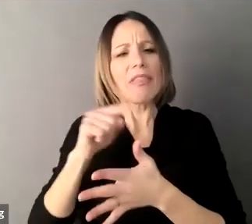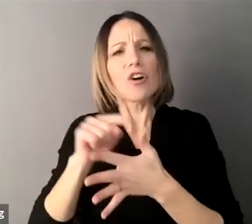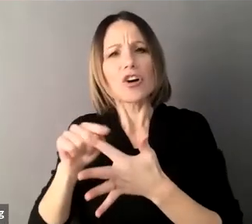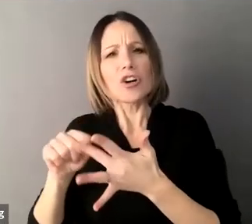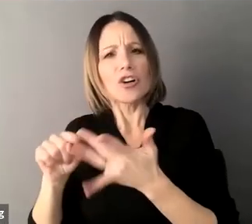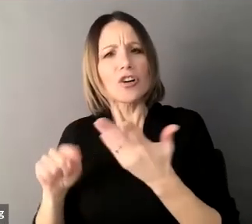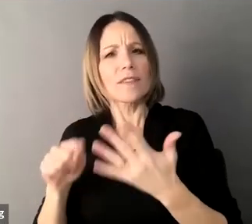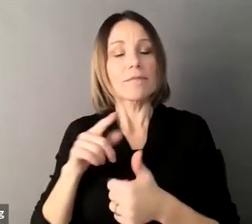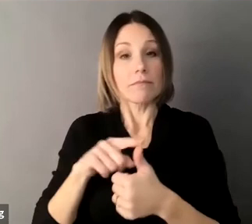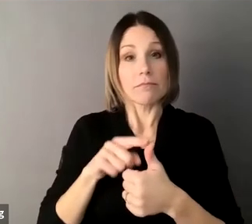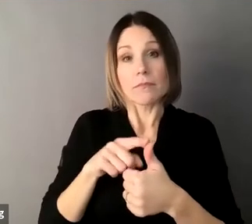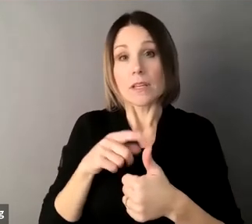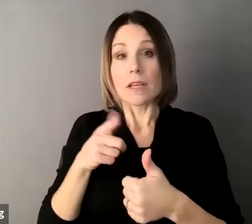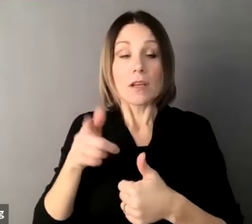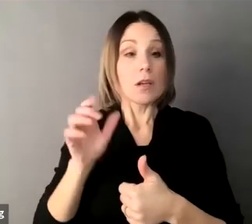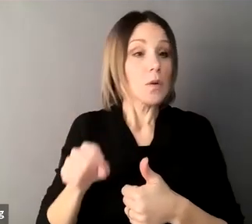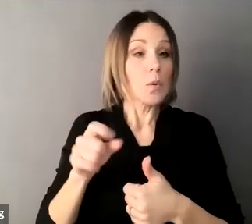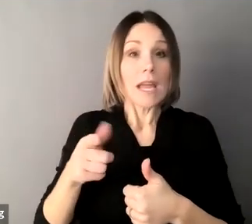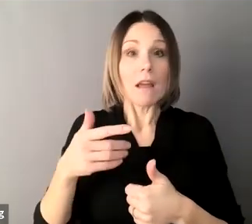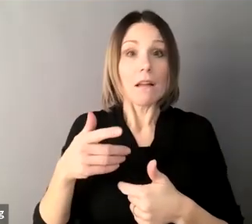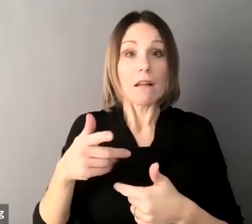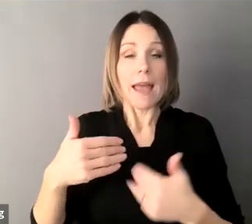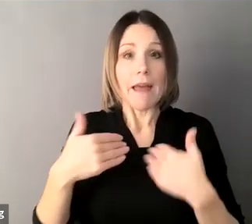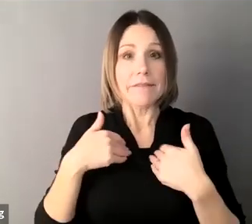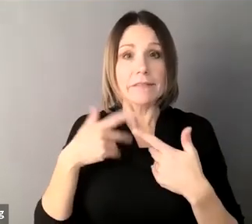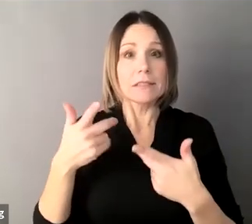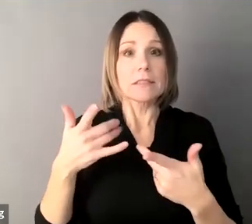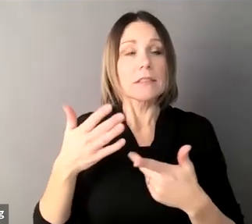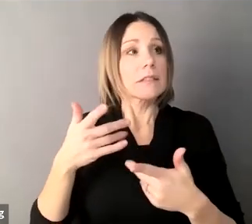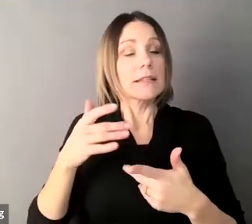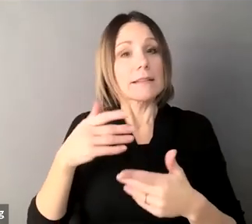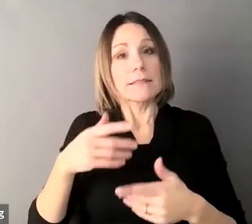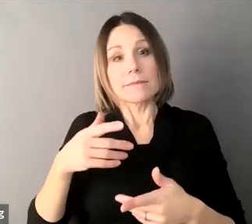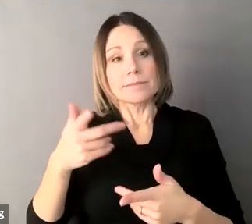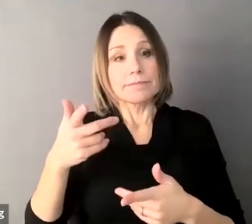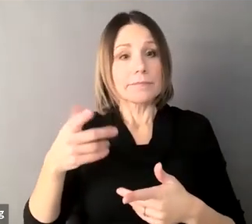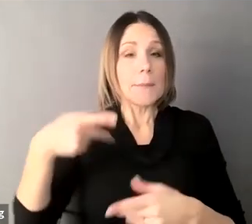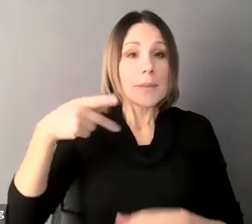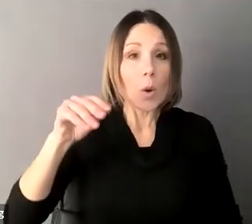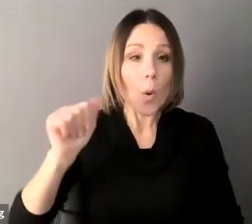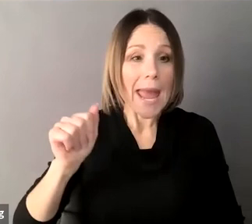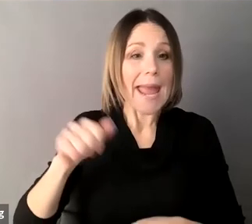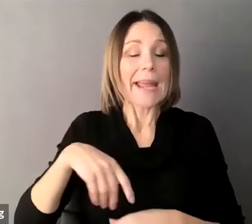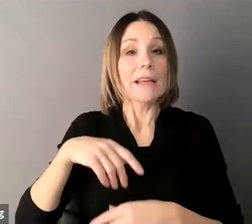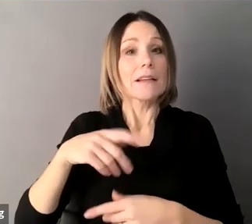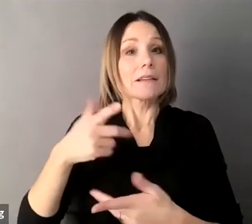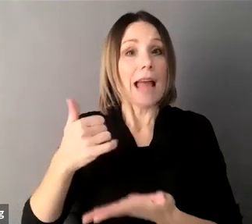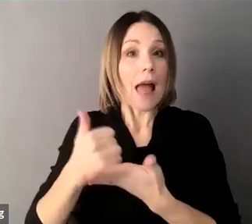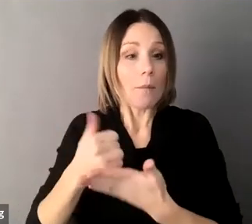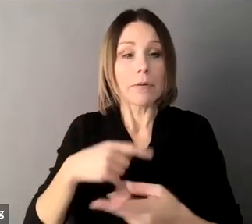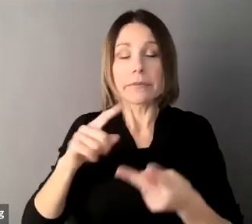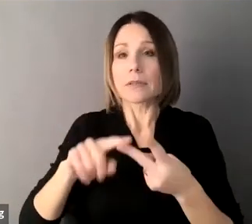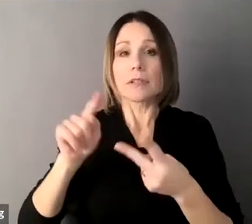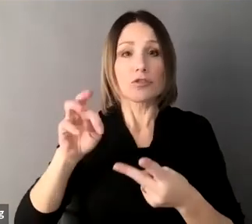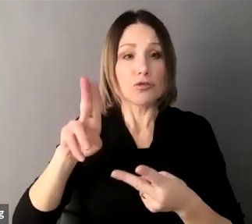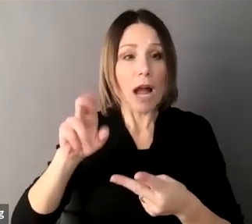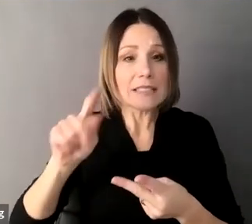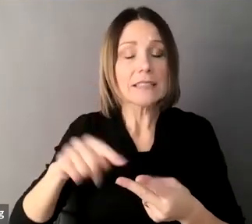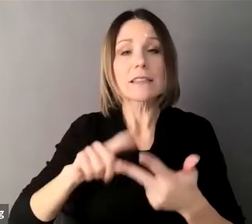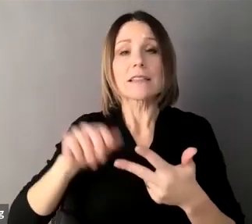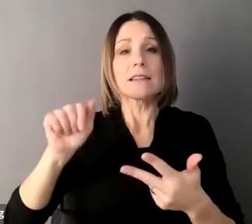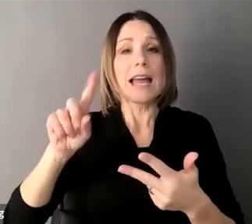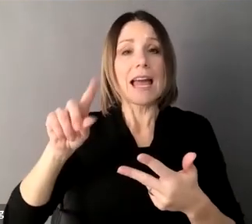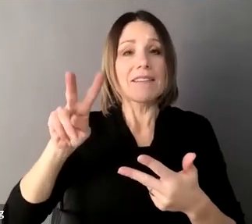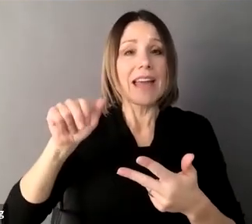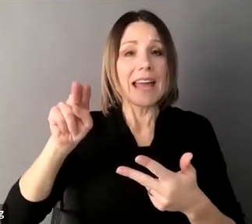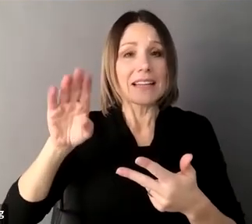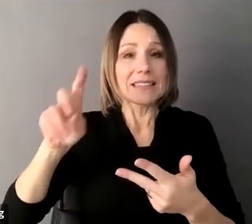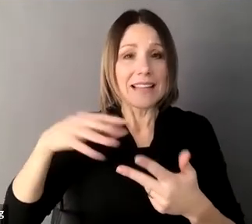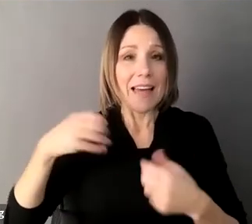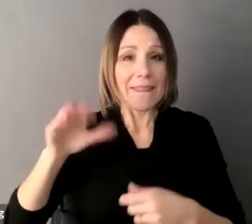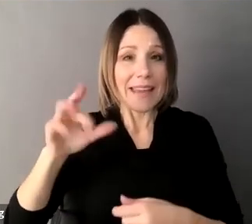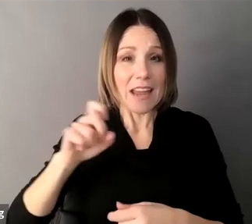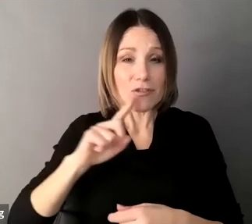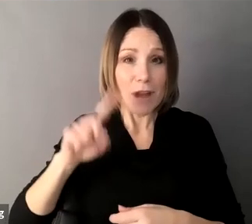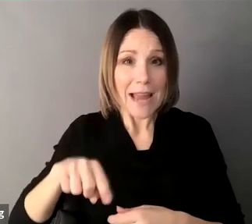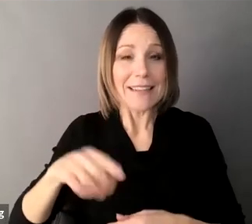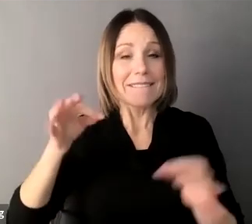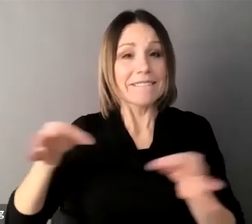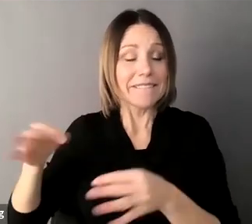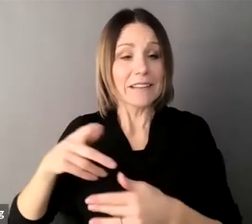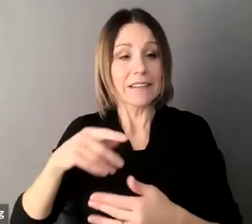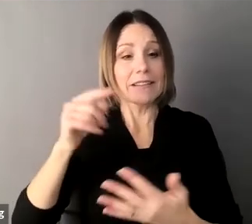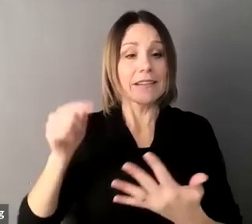advanced health care directives powers of attorney trust representative payees and short-term orders